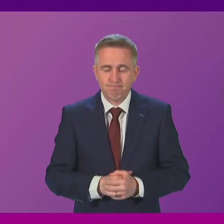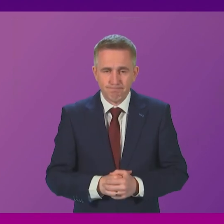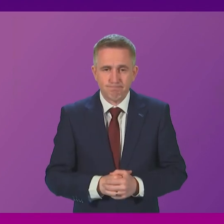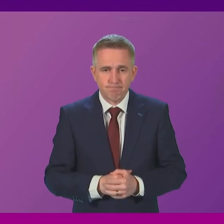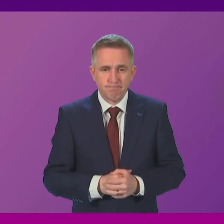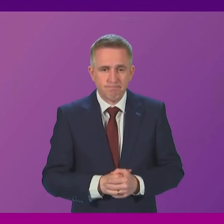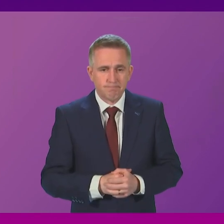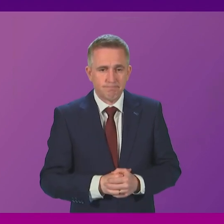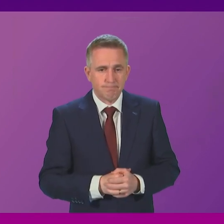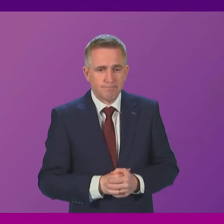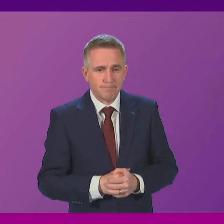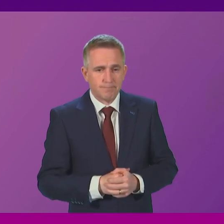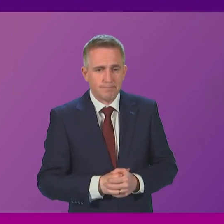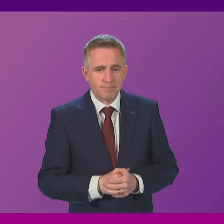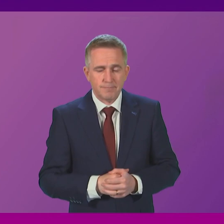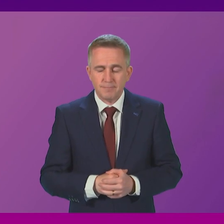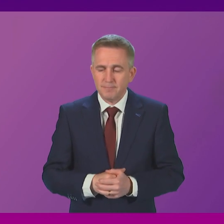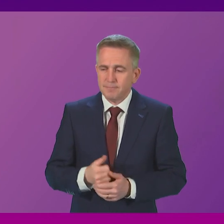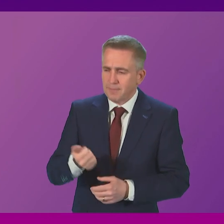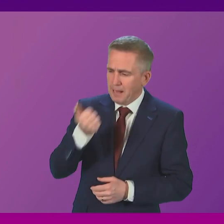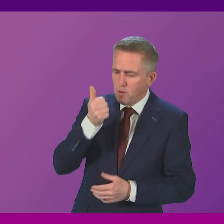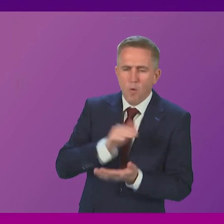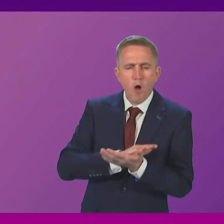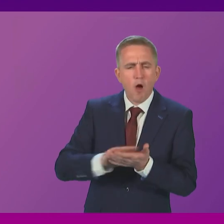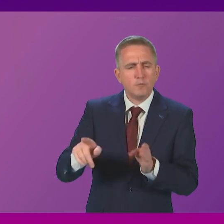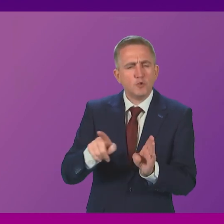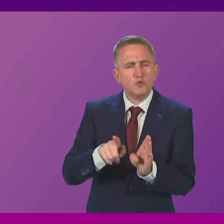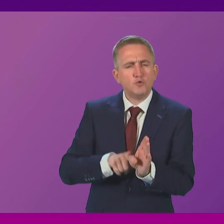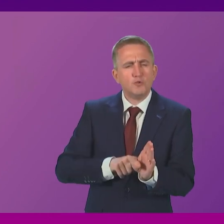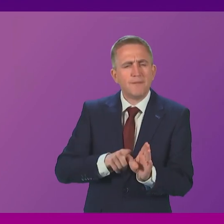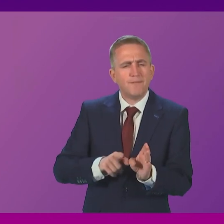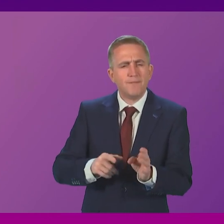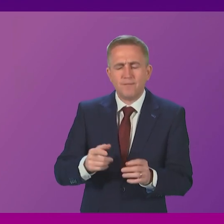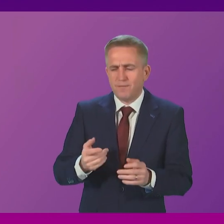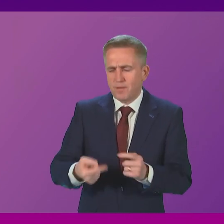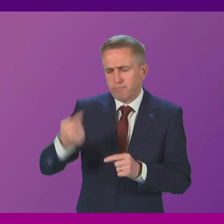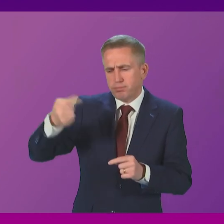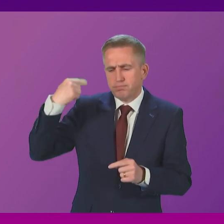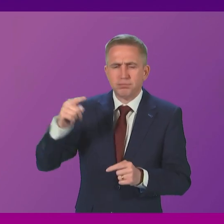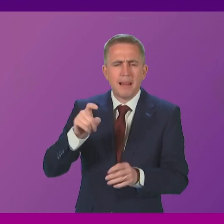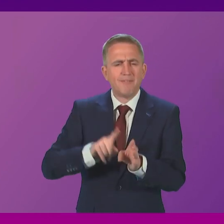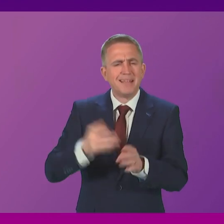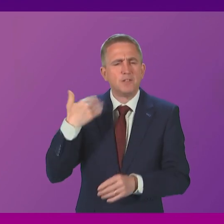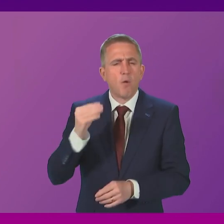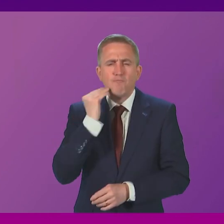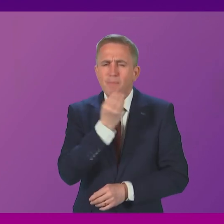I first got to know Humza Yousaf during another Ramadan, 11 years ago, when I was in youth